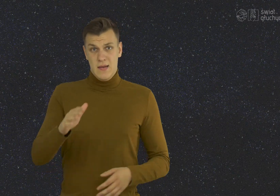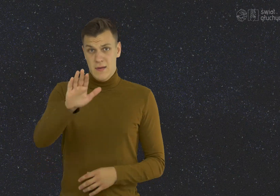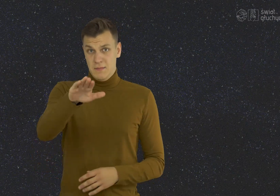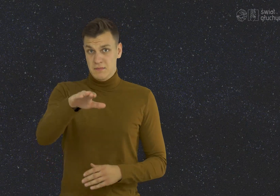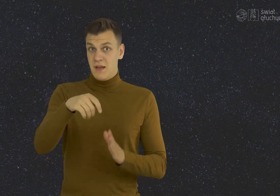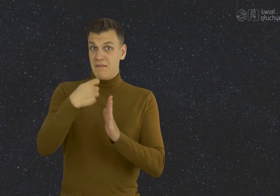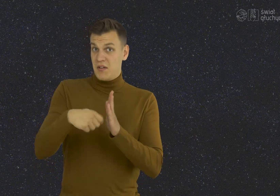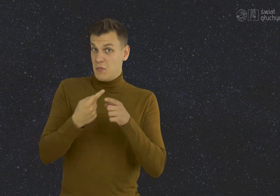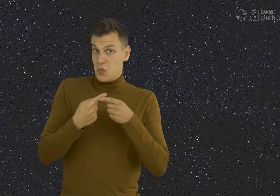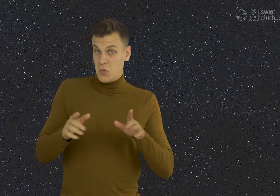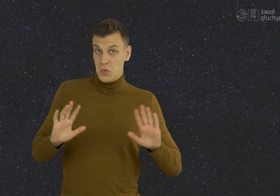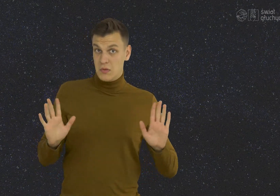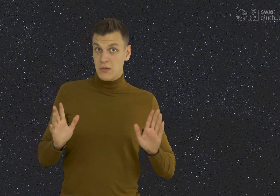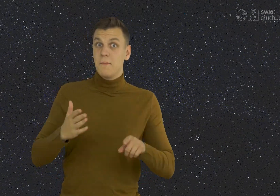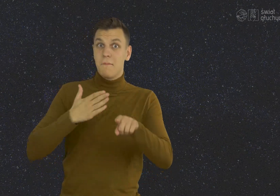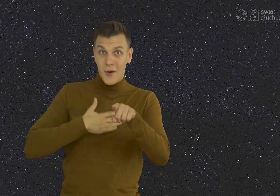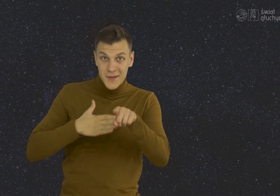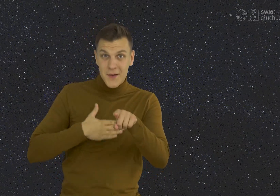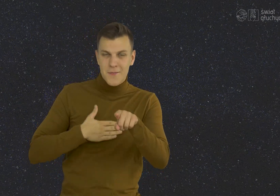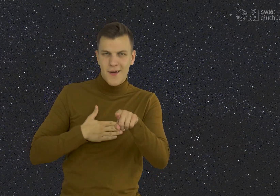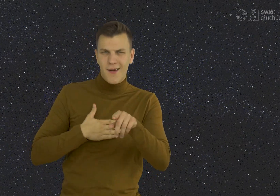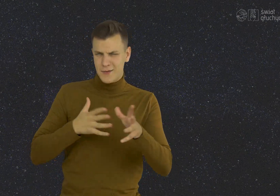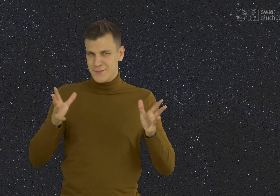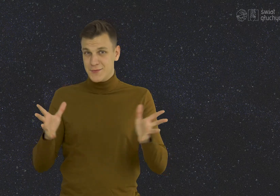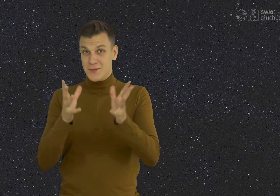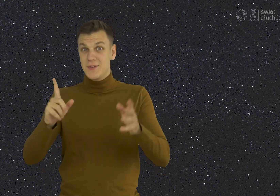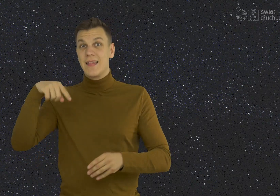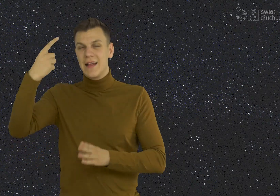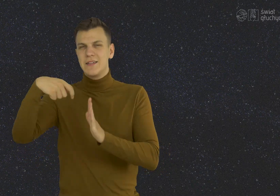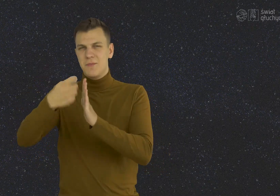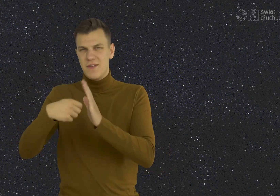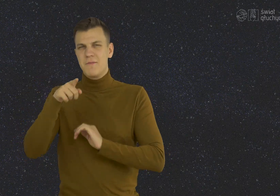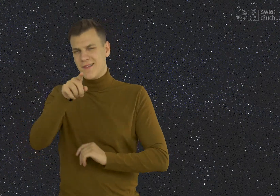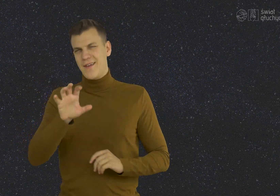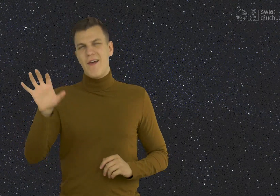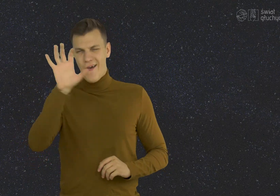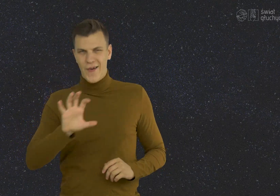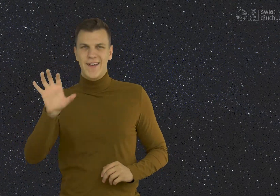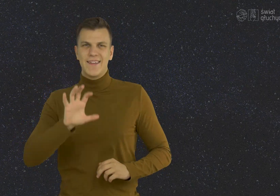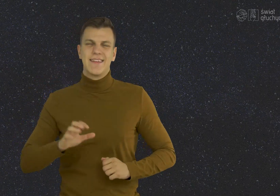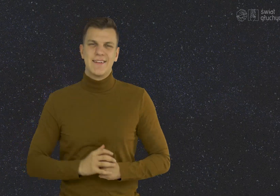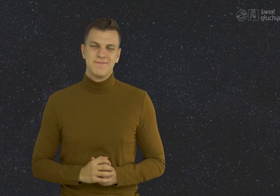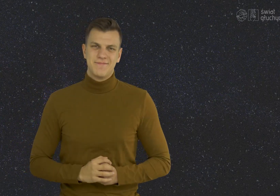Do you liked this short movie? So, please follow this series.